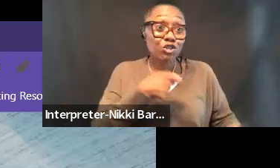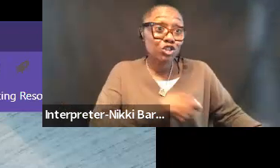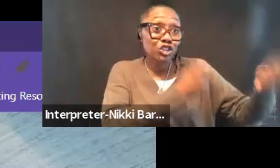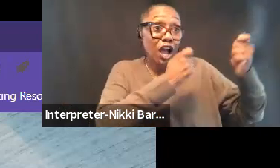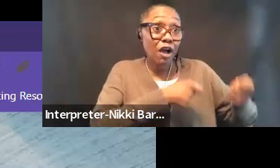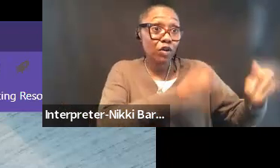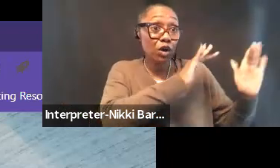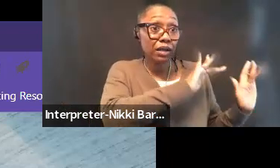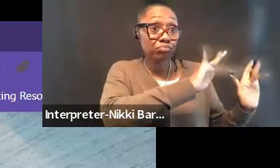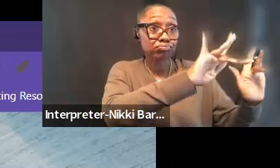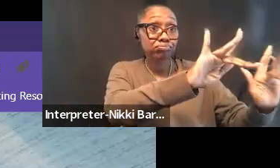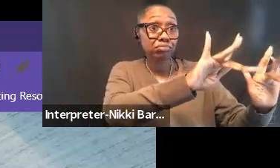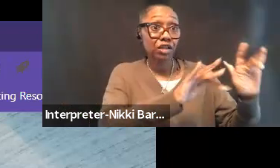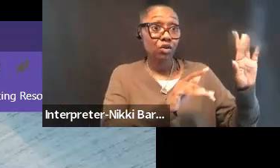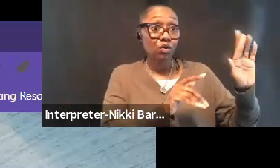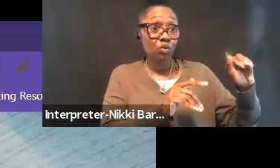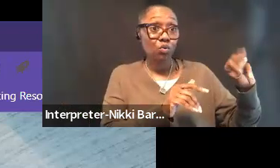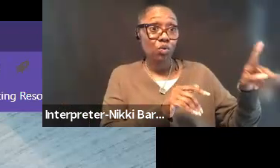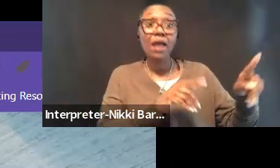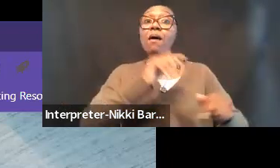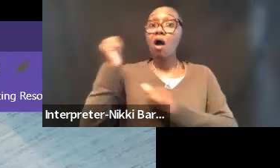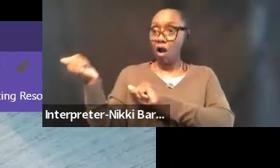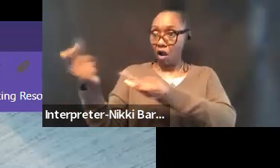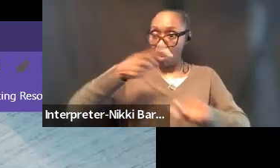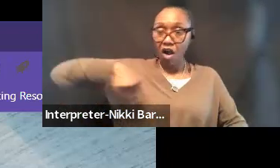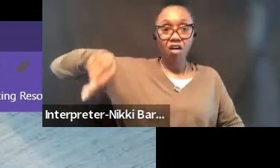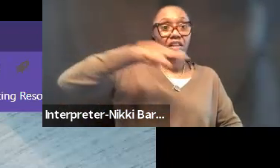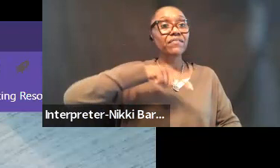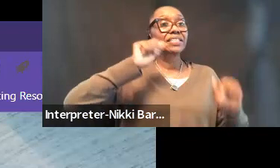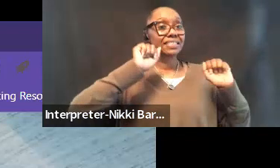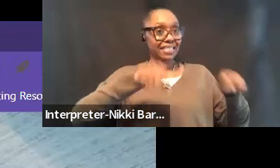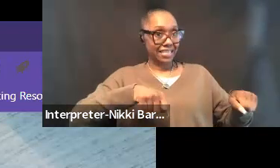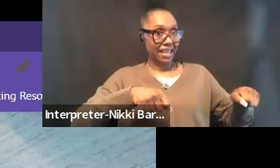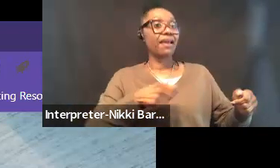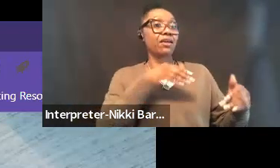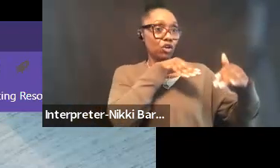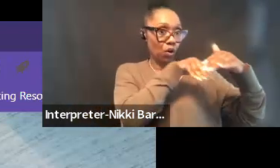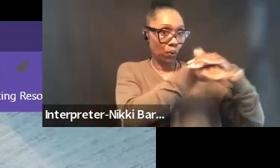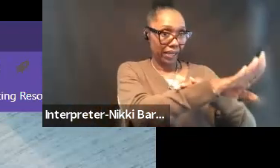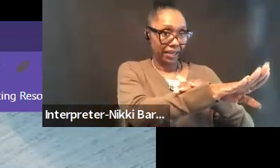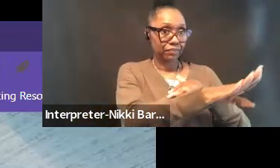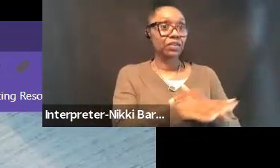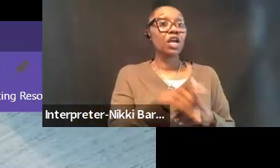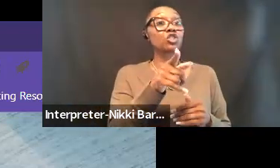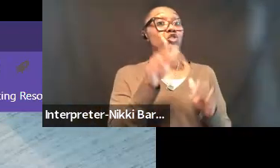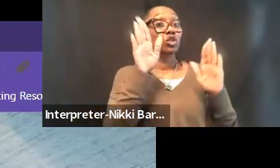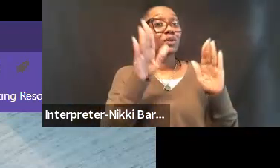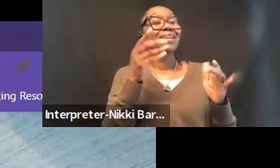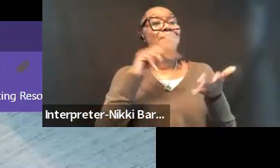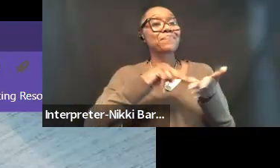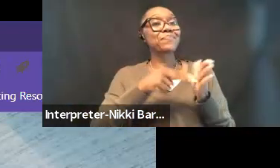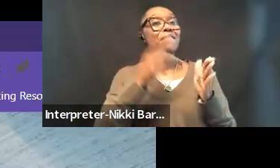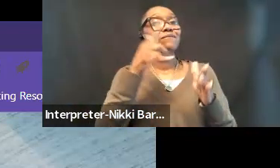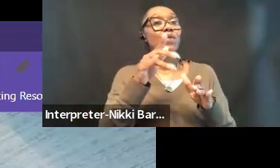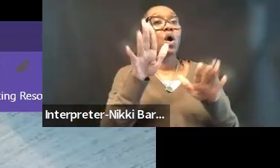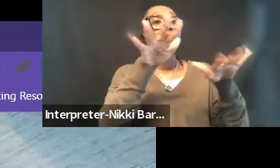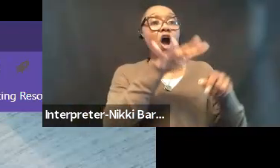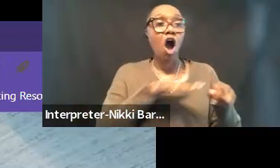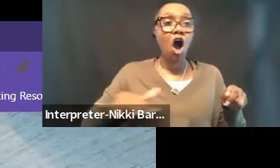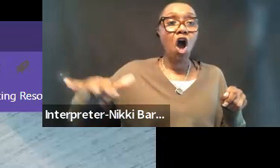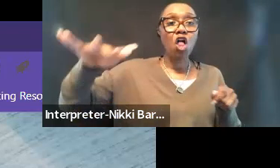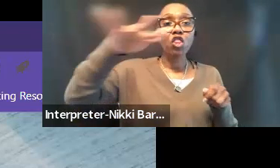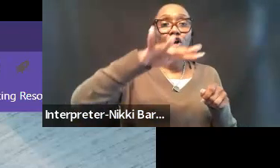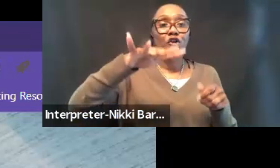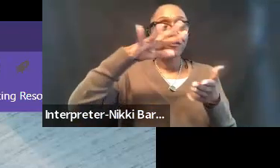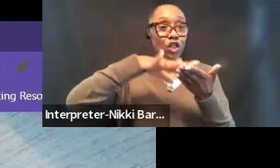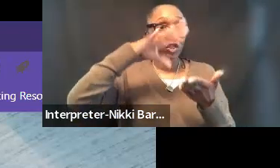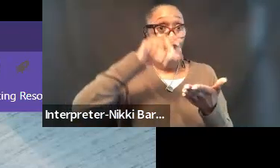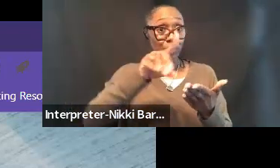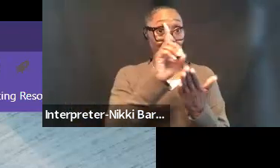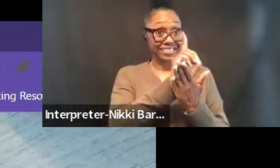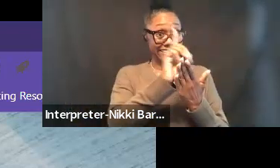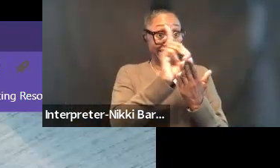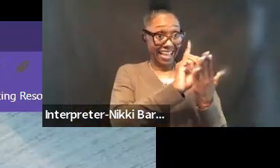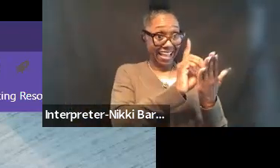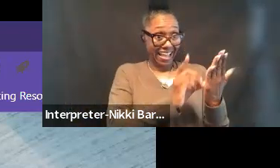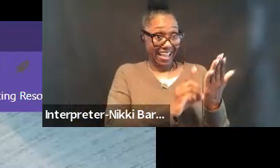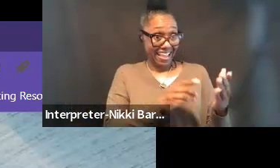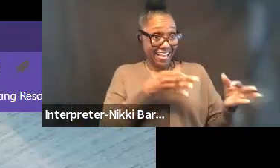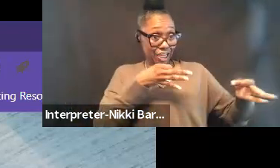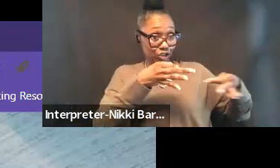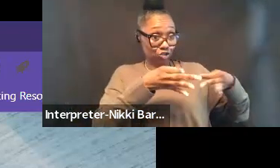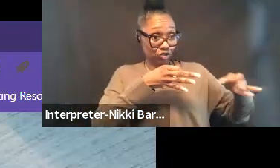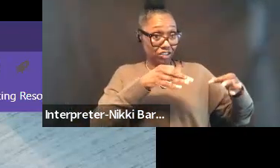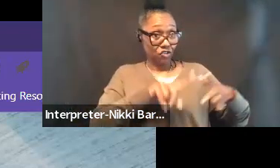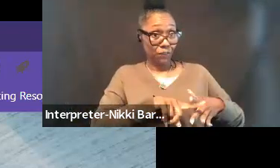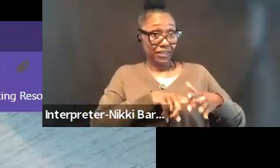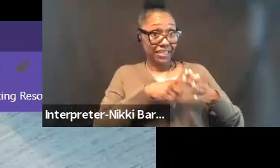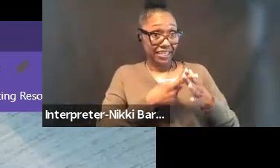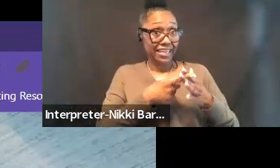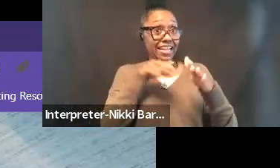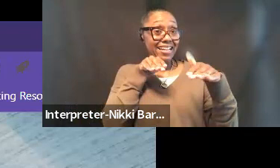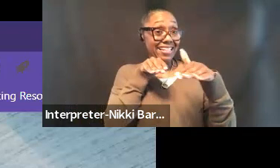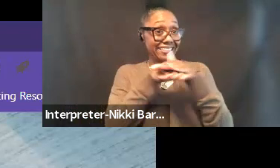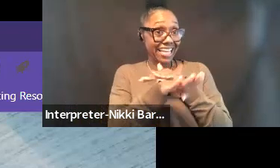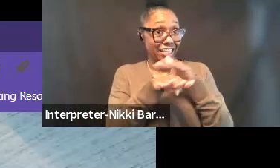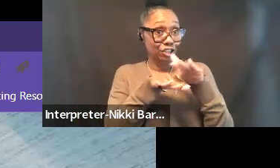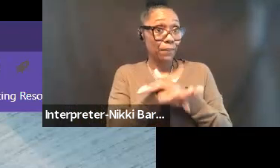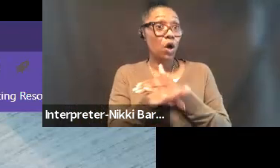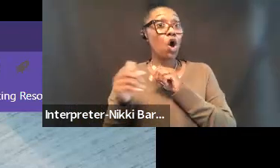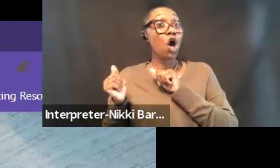And so basically this is. A great in a great representation of what universal design for learning could do. Is that if you design the instruction from the beginning Excellent.